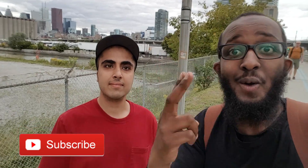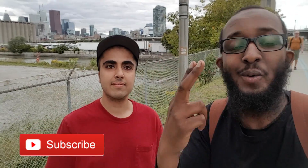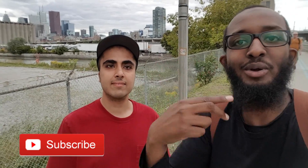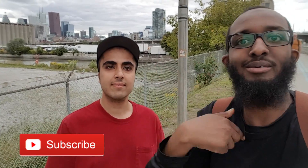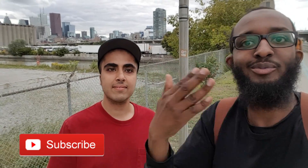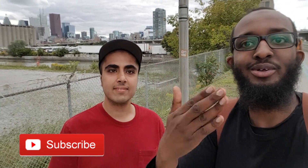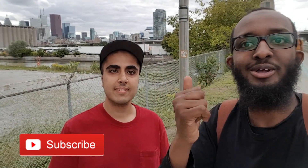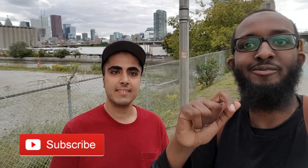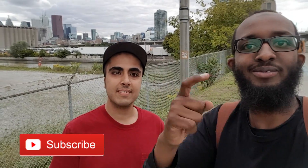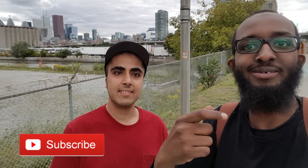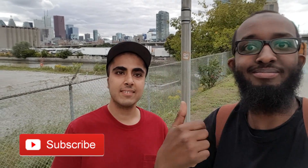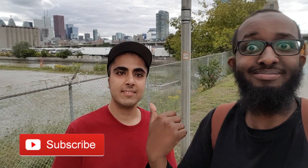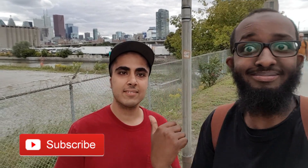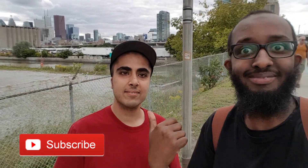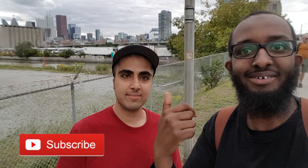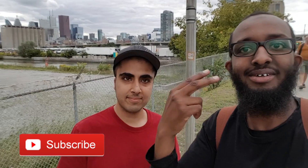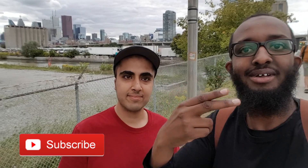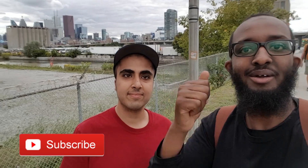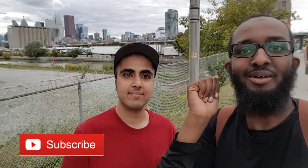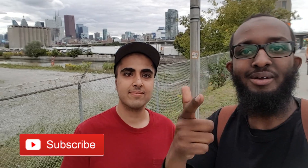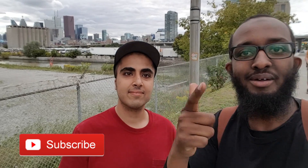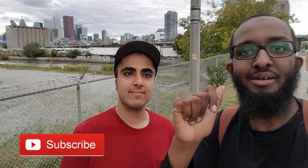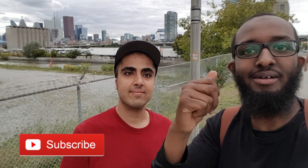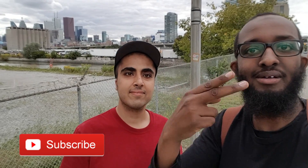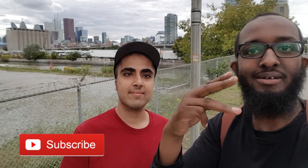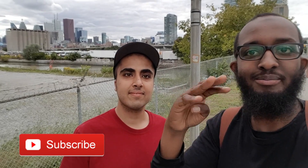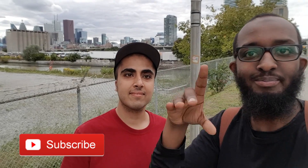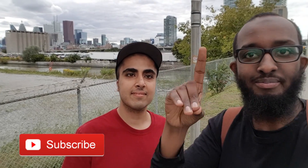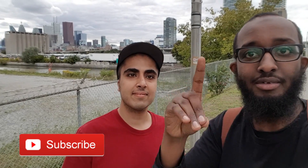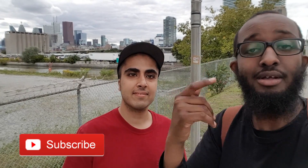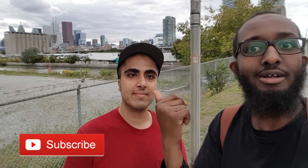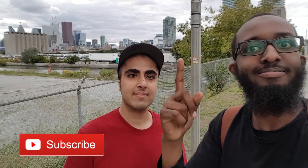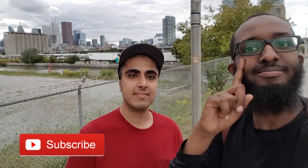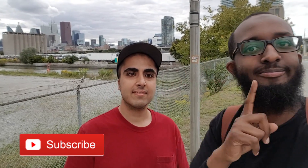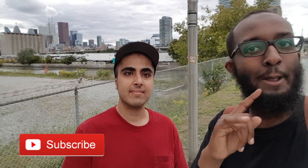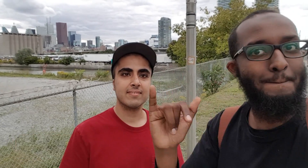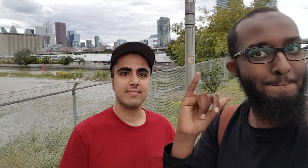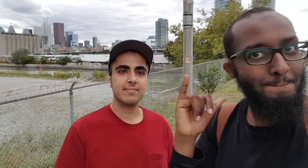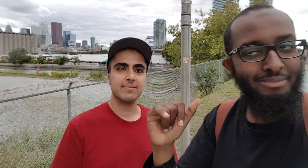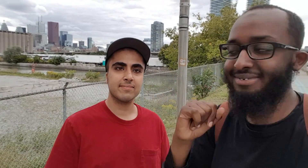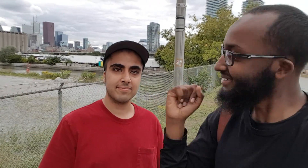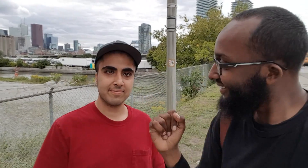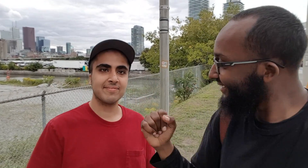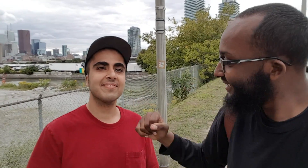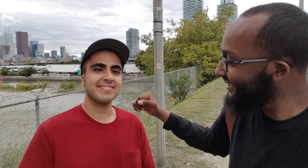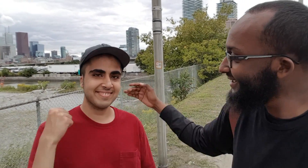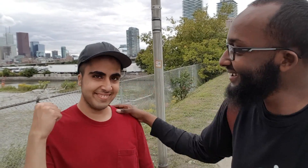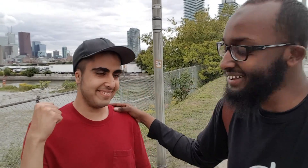Hi, I'm here with a friend. His name is Ahmed and he is also deaf. Right?